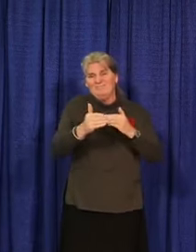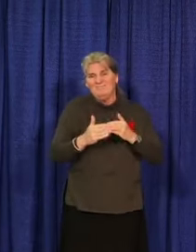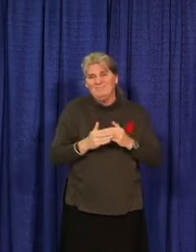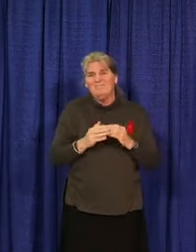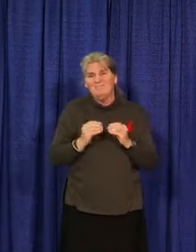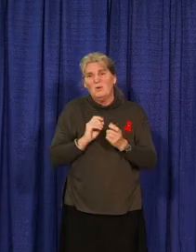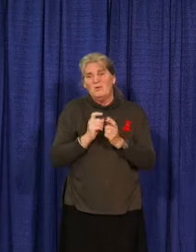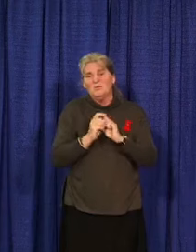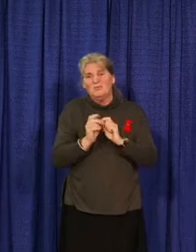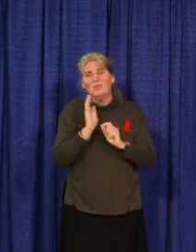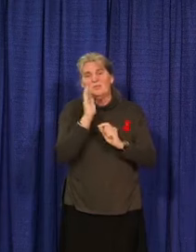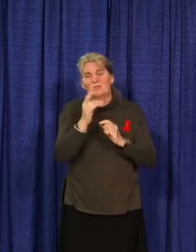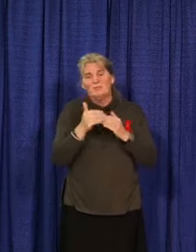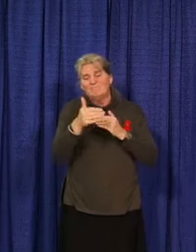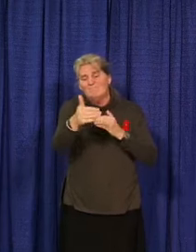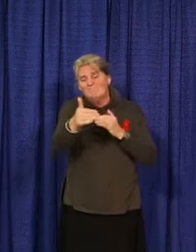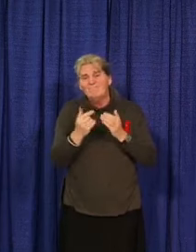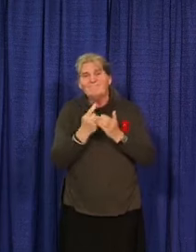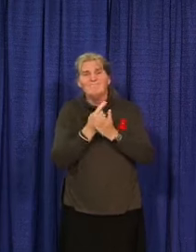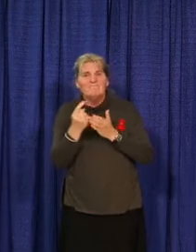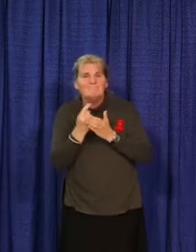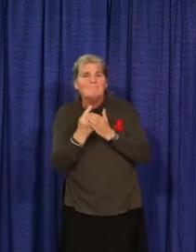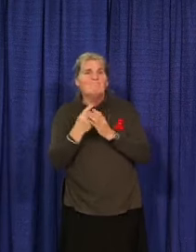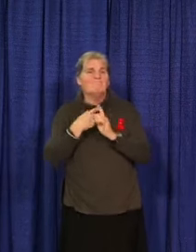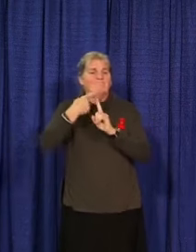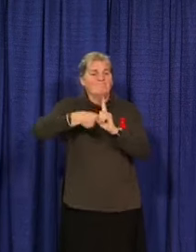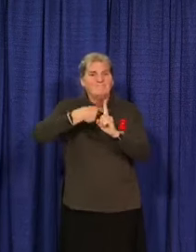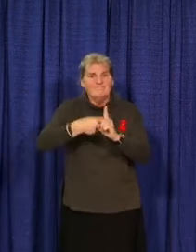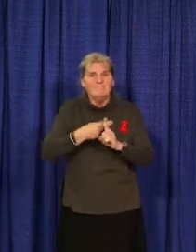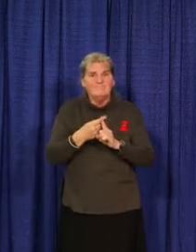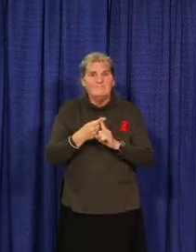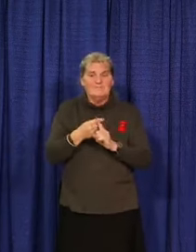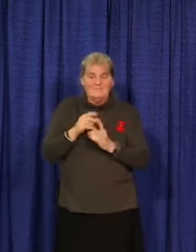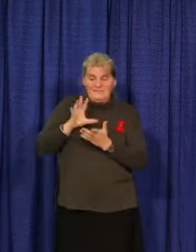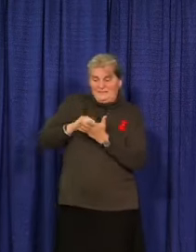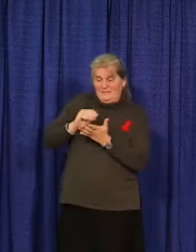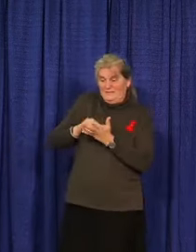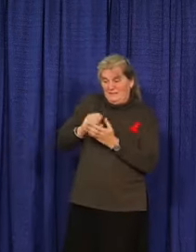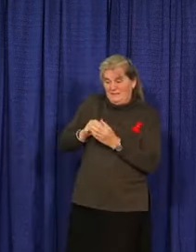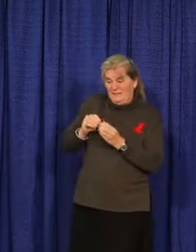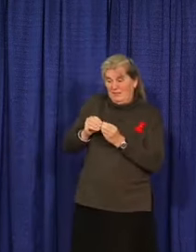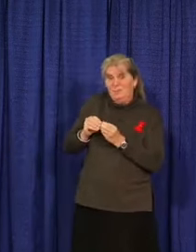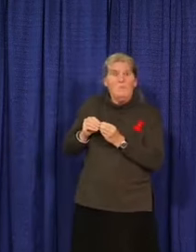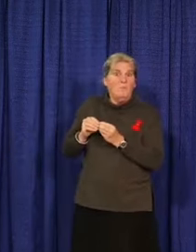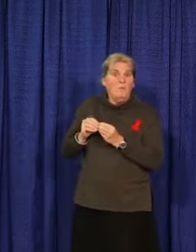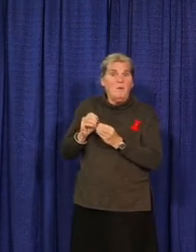Expect more changes to advice in weeks and months ahead as we make further progress in